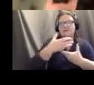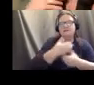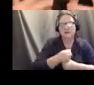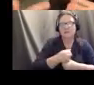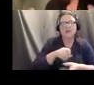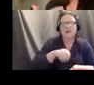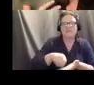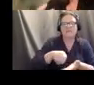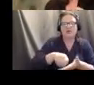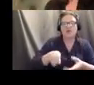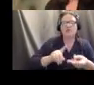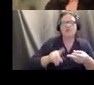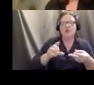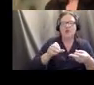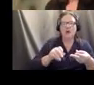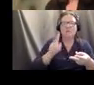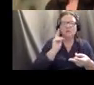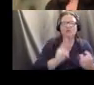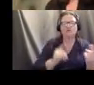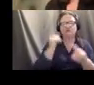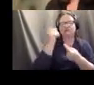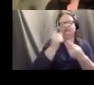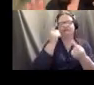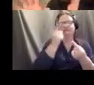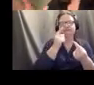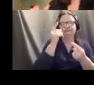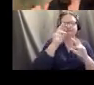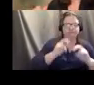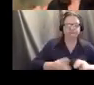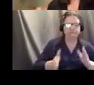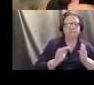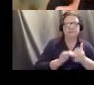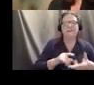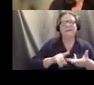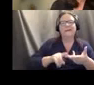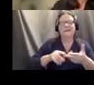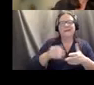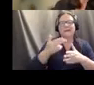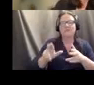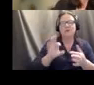and opportunity to reflect again. Maybe a brief feedback form.